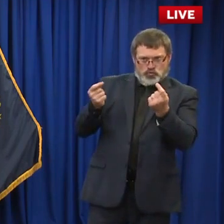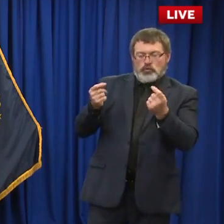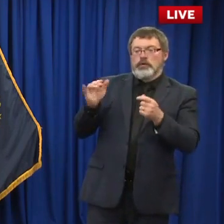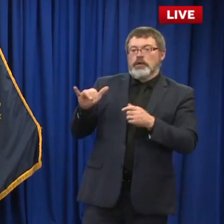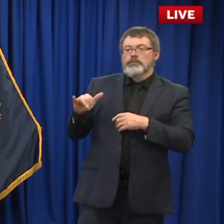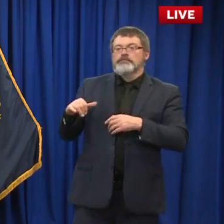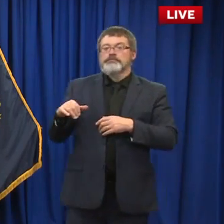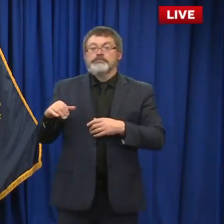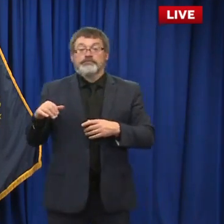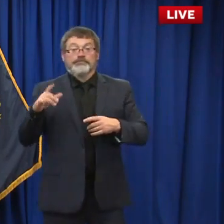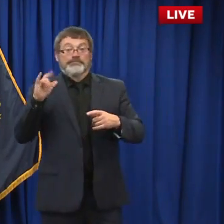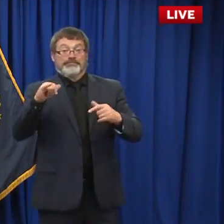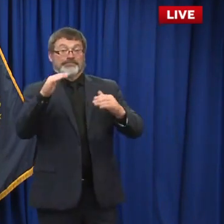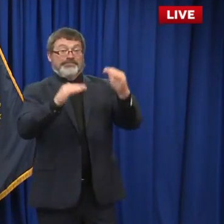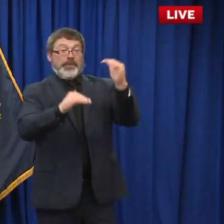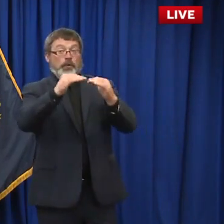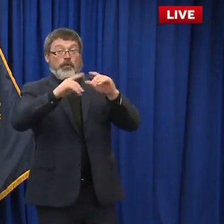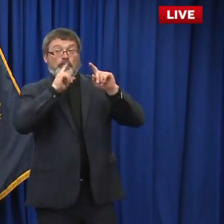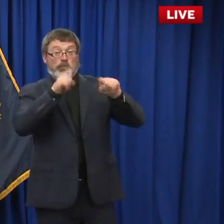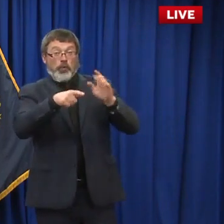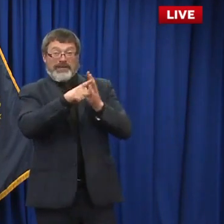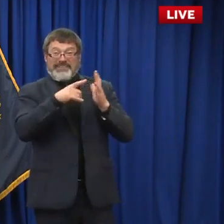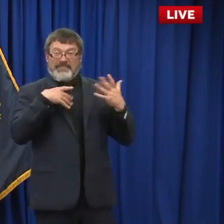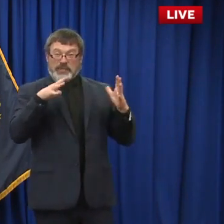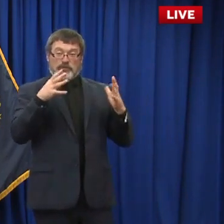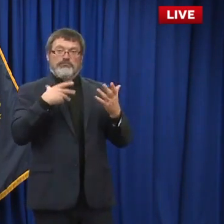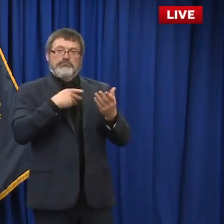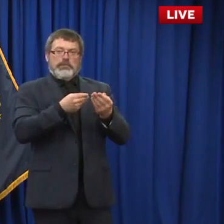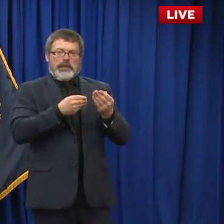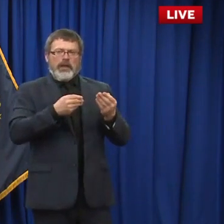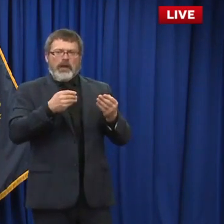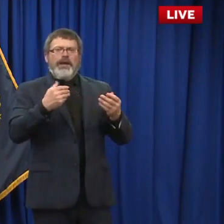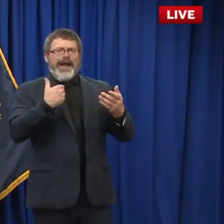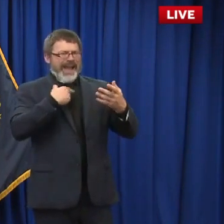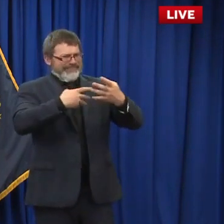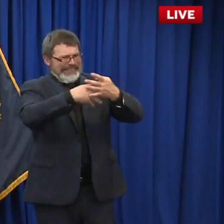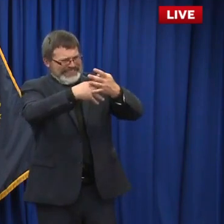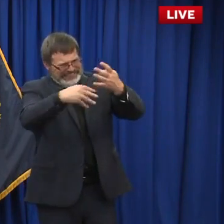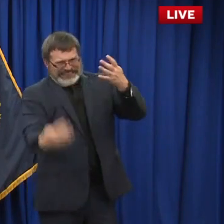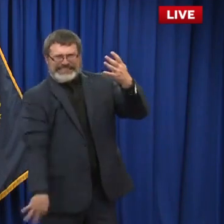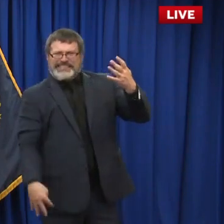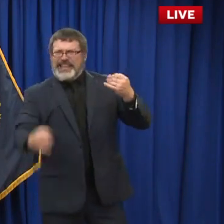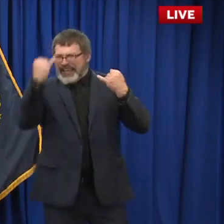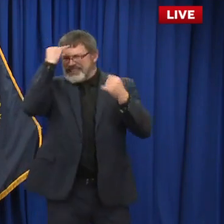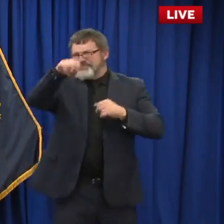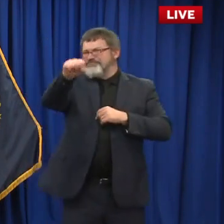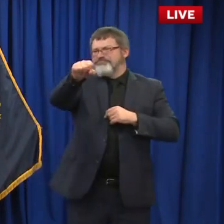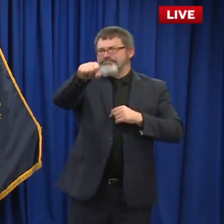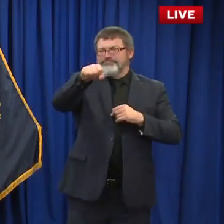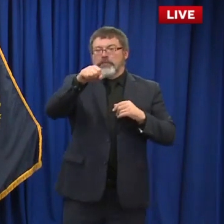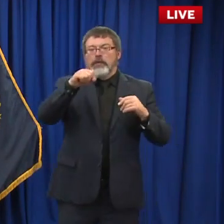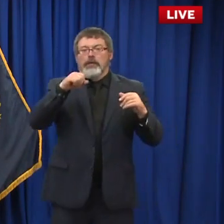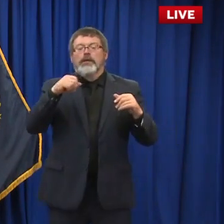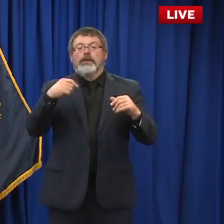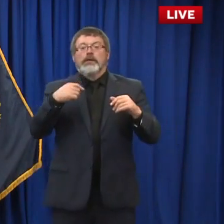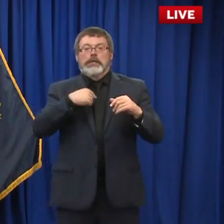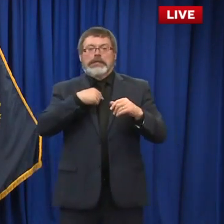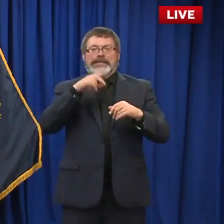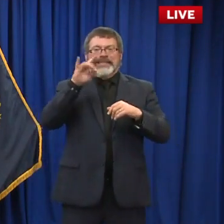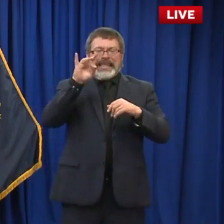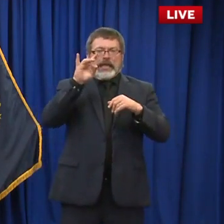SURE, THE EQUITY RESPONSE PROPERTY THAT CAME OUT TODAY AS WE DISCUSSED EARLIER HAD A VARIETY OF DIFFERENT IDEAS AND RECOMMENDATIONS IN IT.